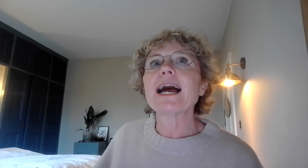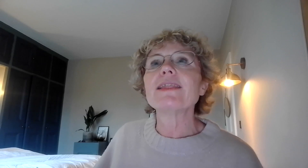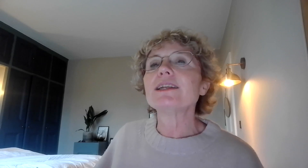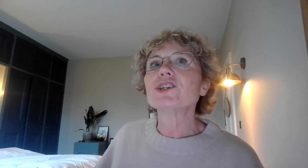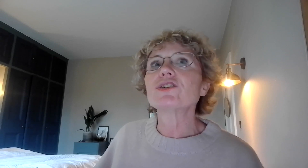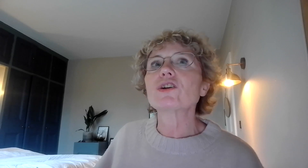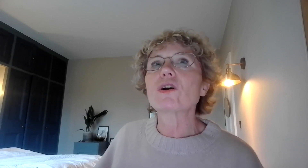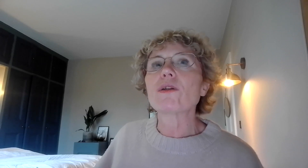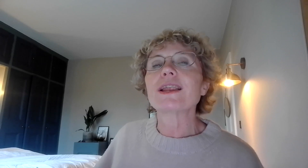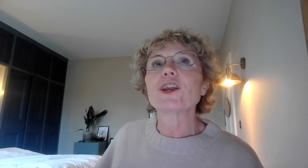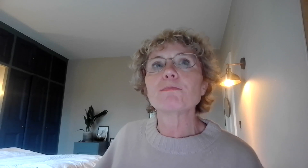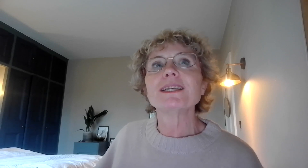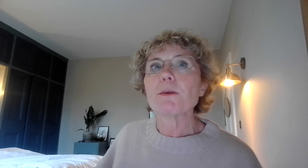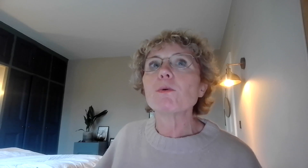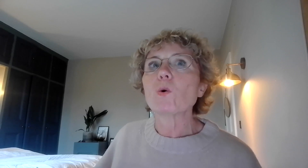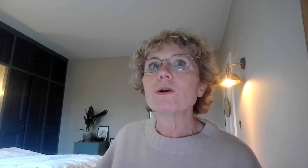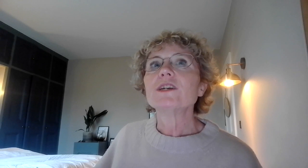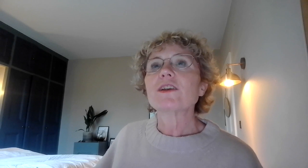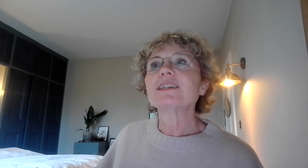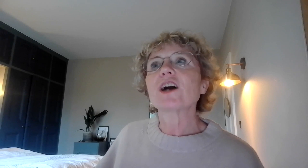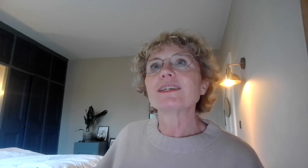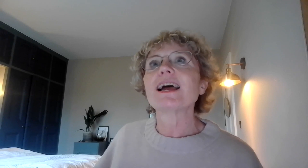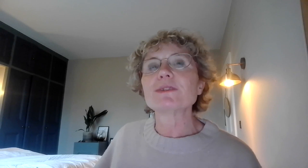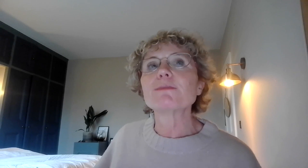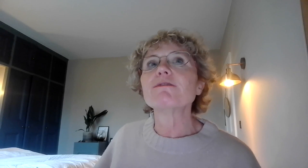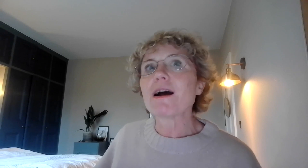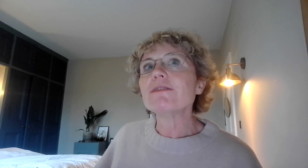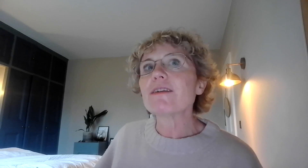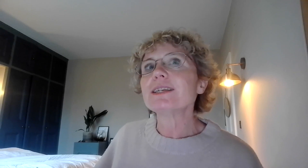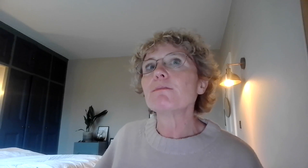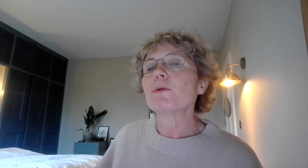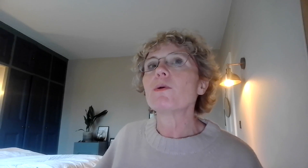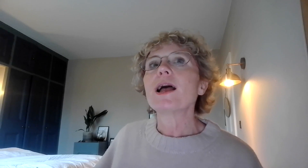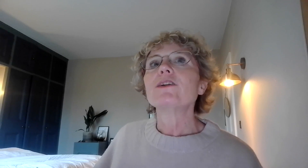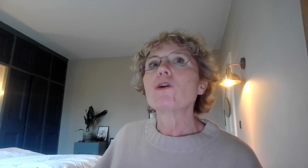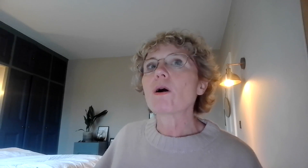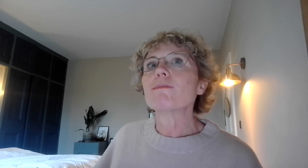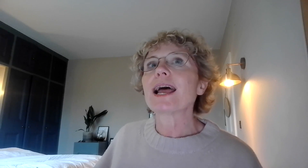And they just got that it could be simple. So, they started out with something very, very simple, not complex.